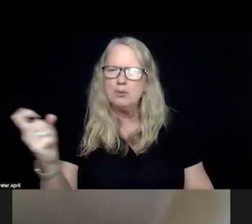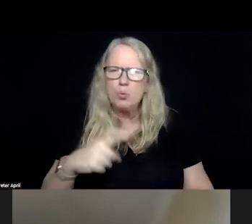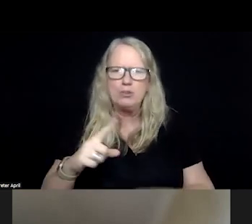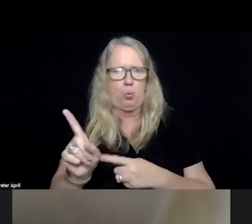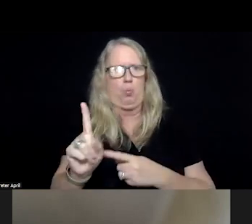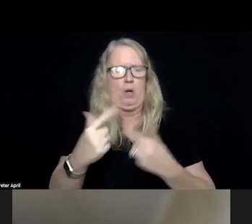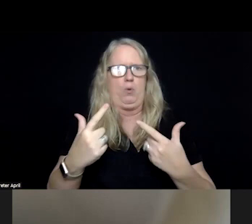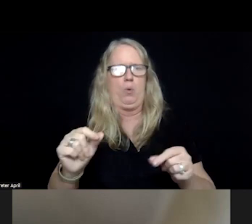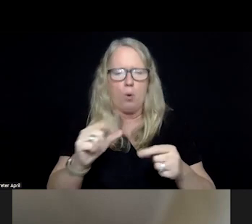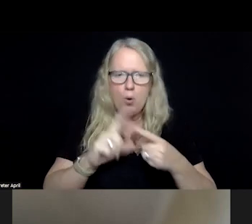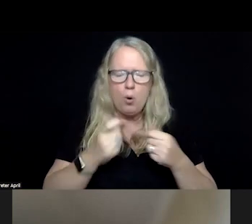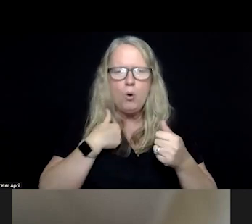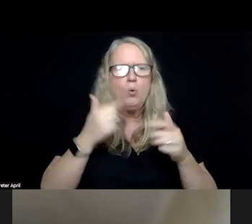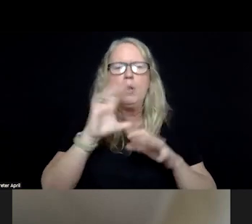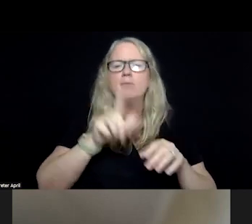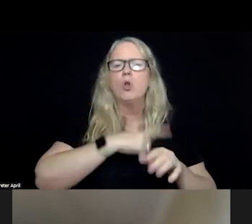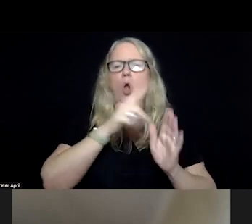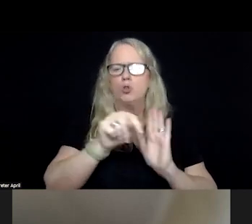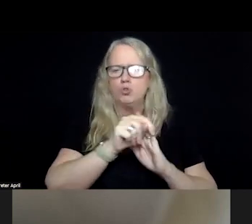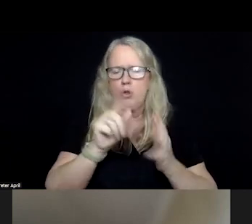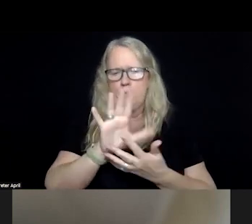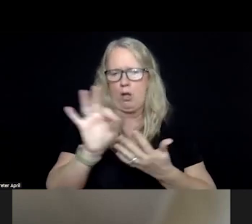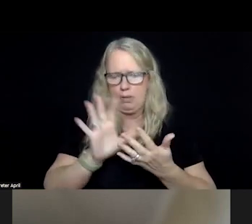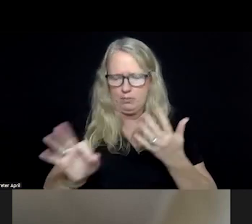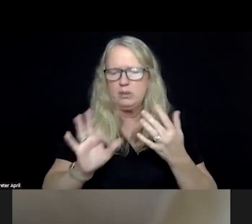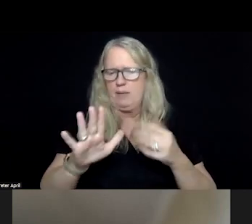WE LOOK FOR LONG TERM OPTIONS IN THEIR COUNTY, BUT THE GOOD THING